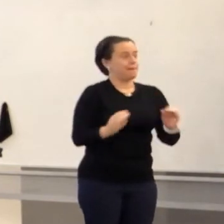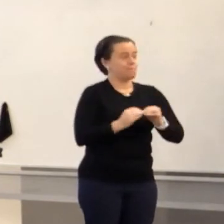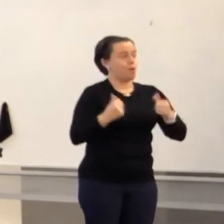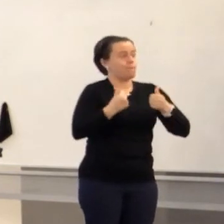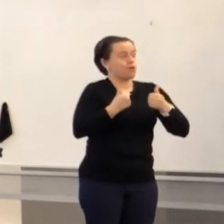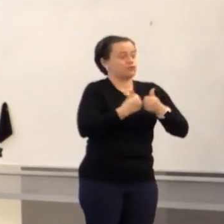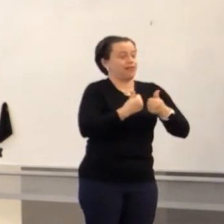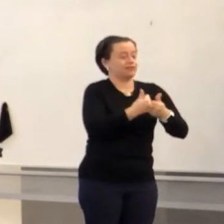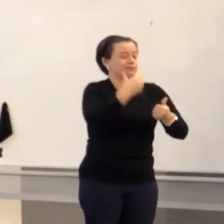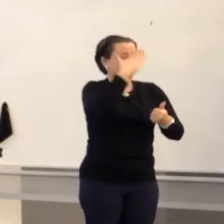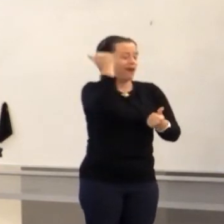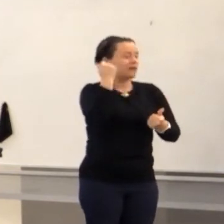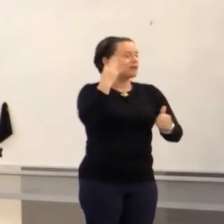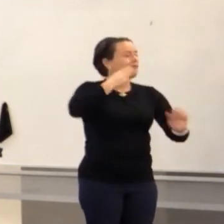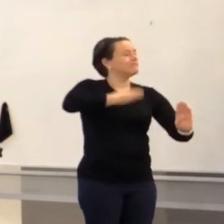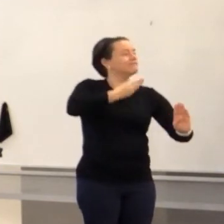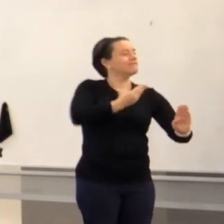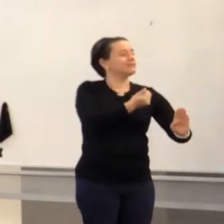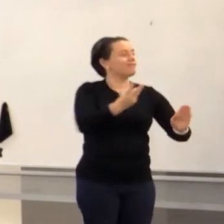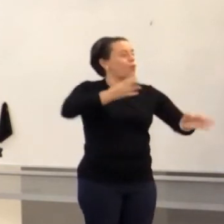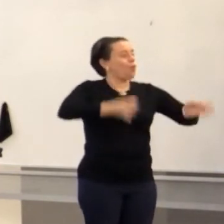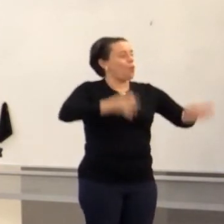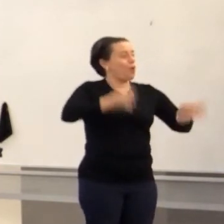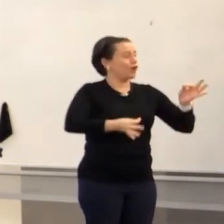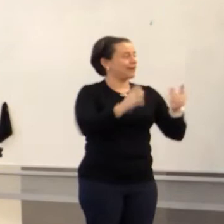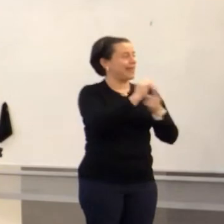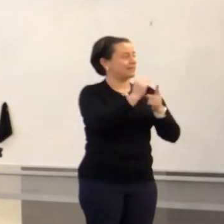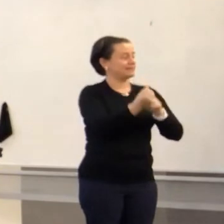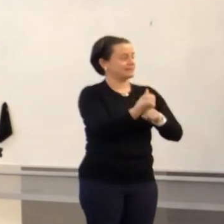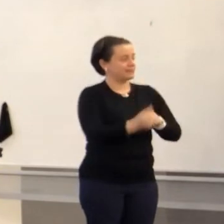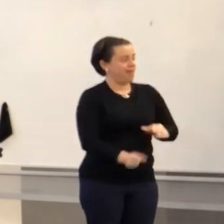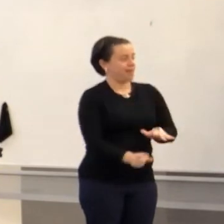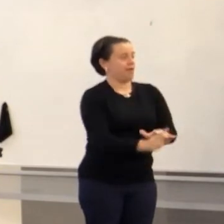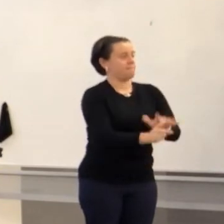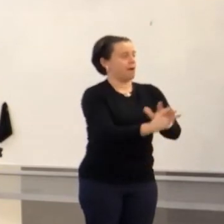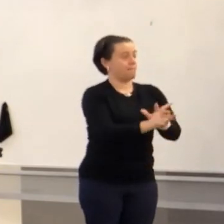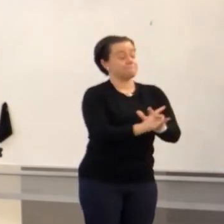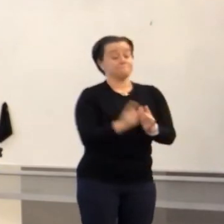of court cases that I don't think were intended